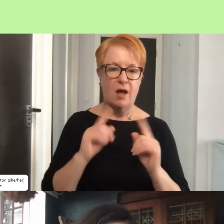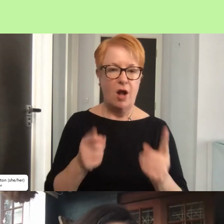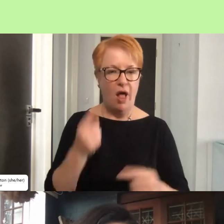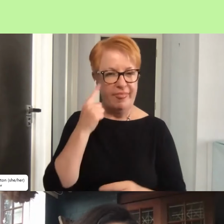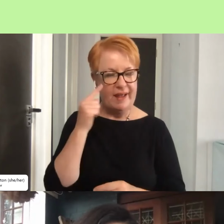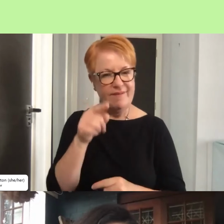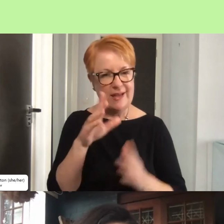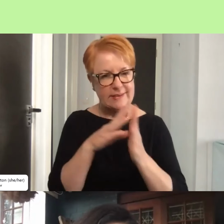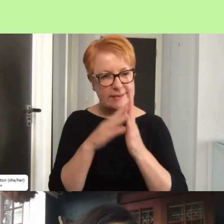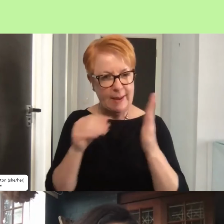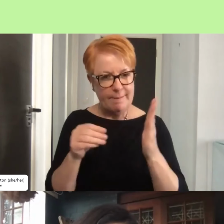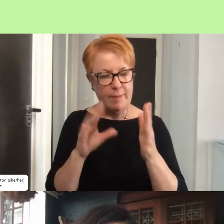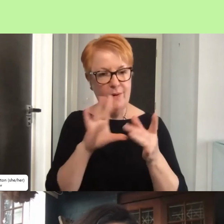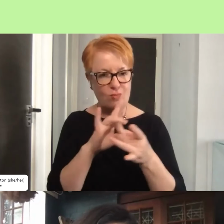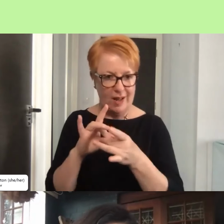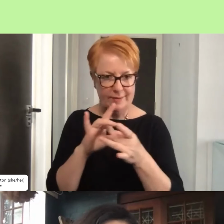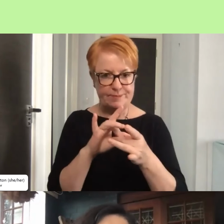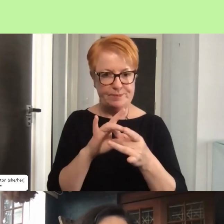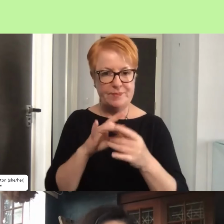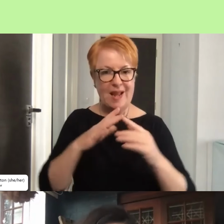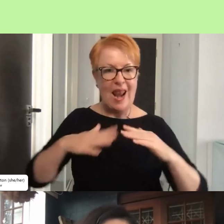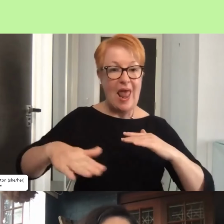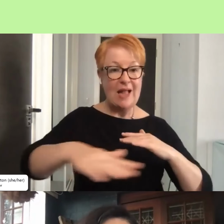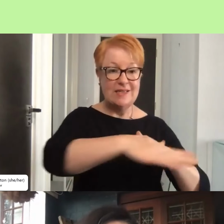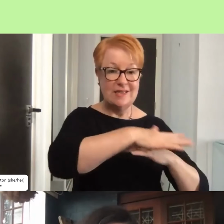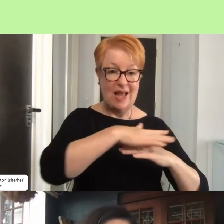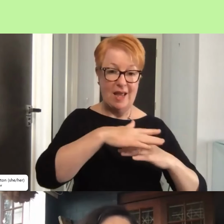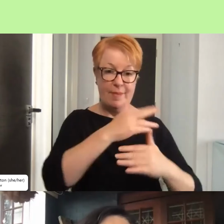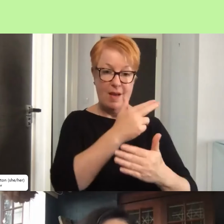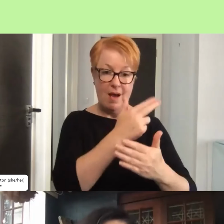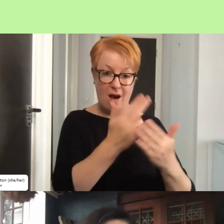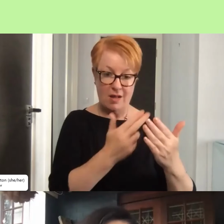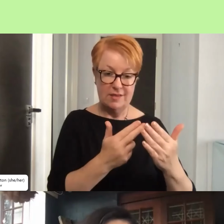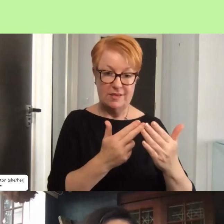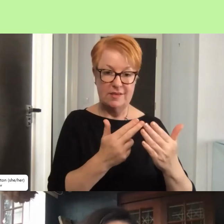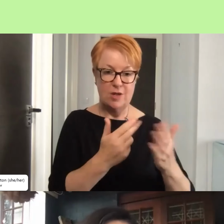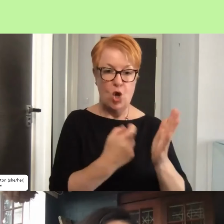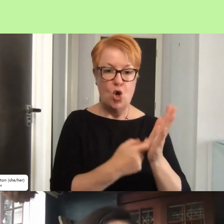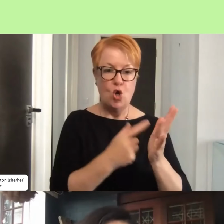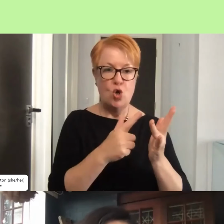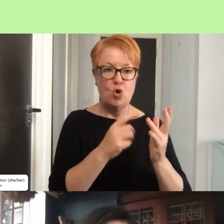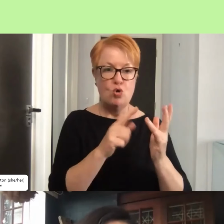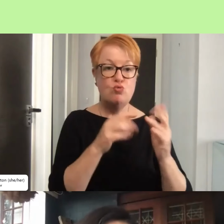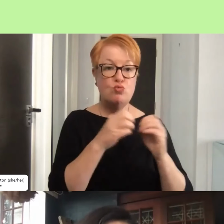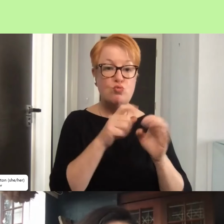there is a landscape architect called Robin Winogrand, a woman who works mainly in Switzerland.